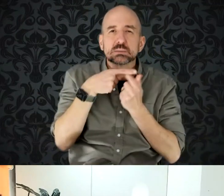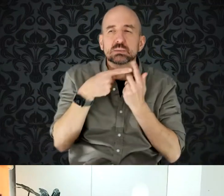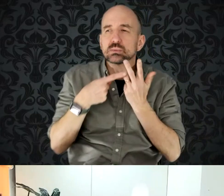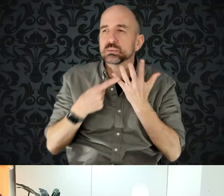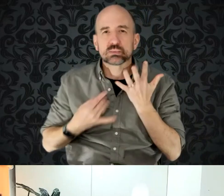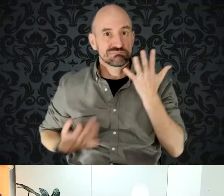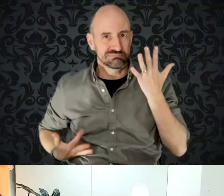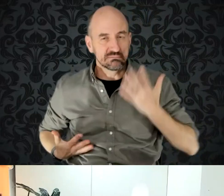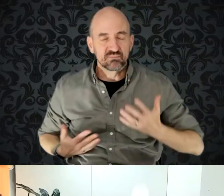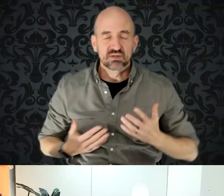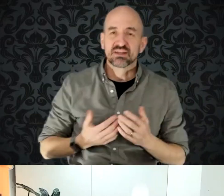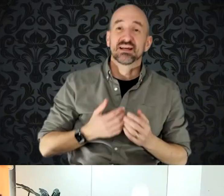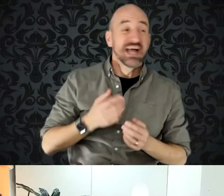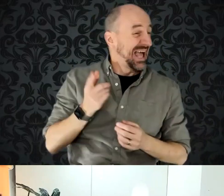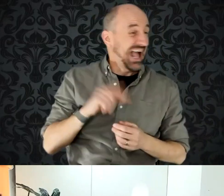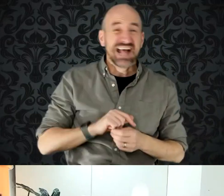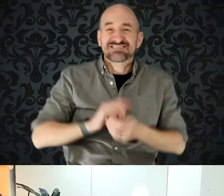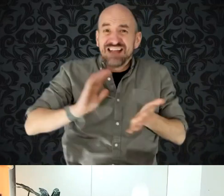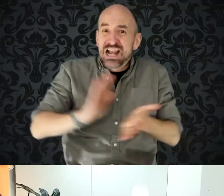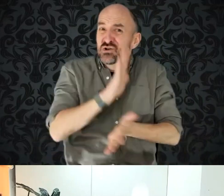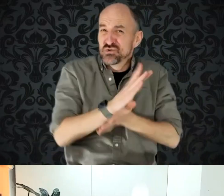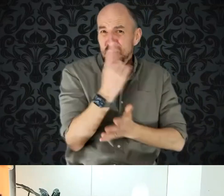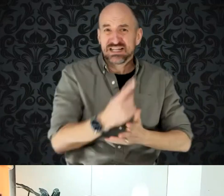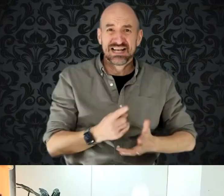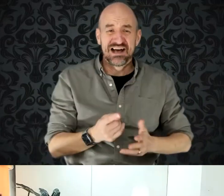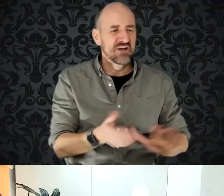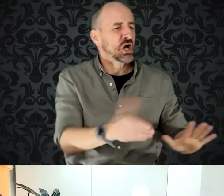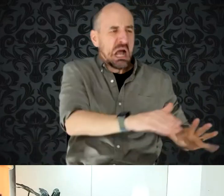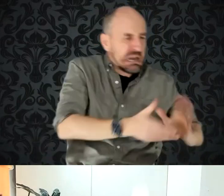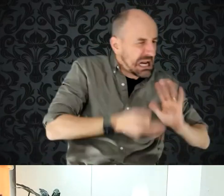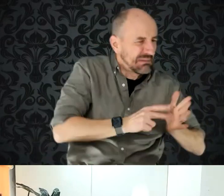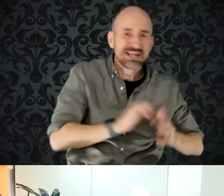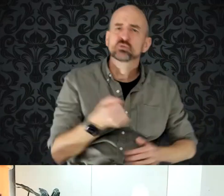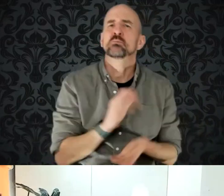Get as much information as you possibly can, think about how the garden or outdoor space